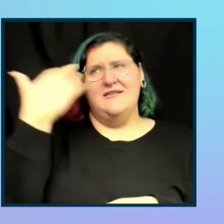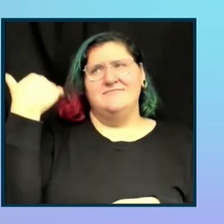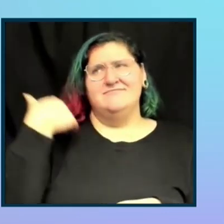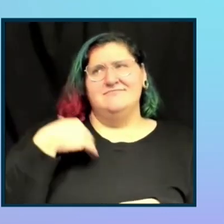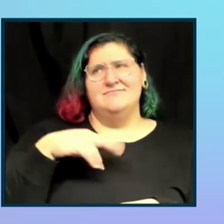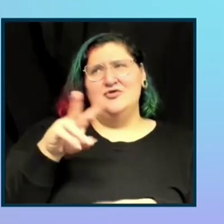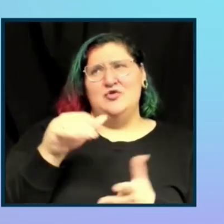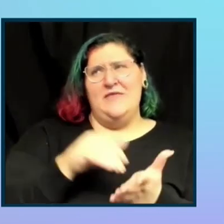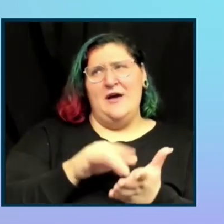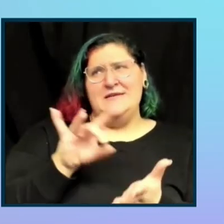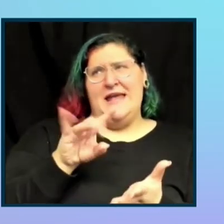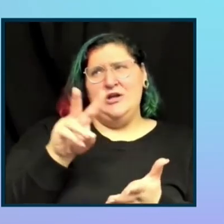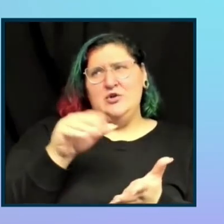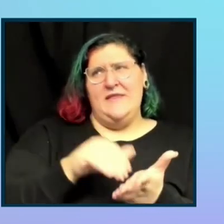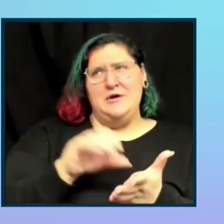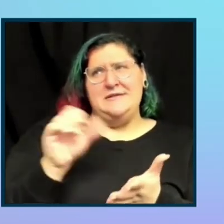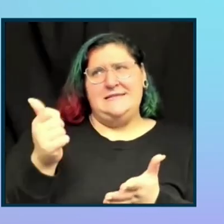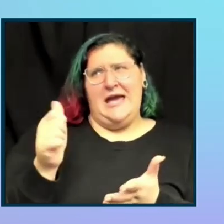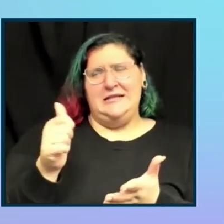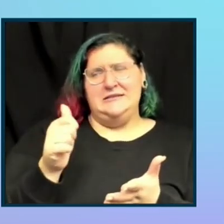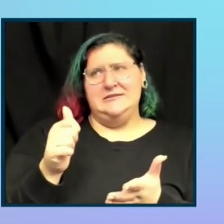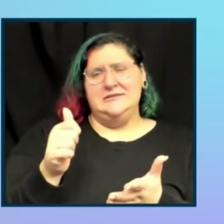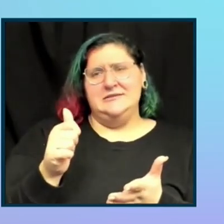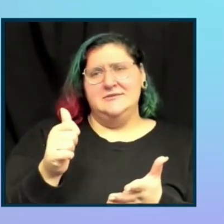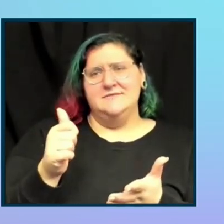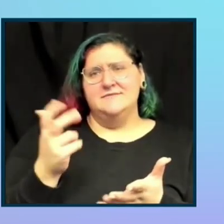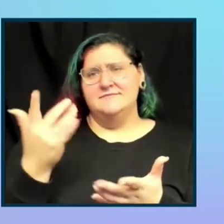for Dead Space two, which we'll find it even further, but